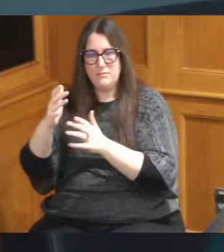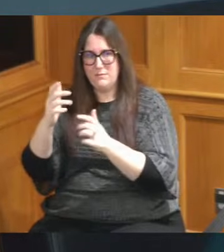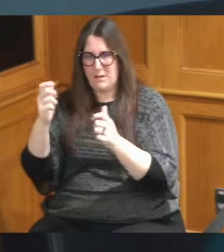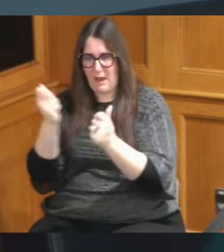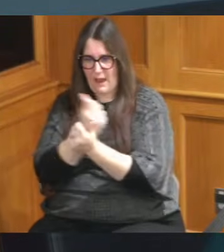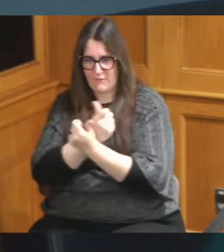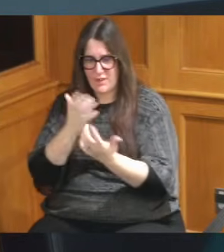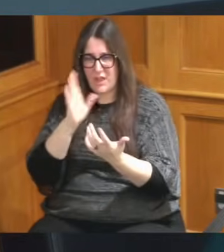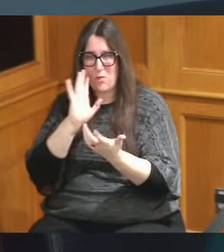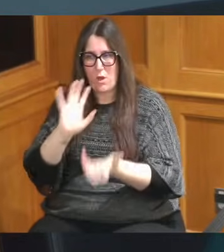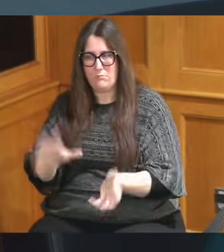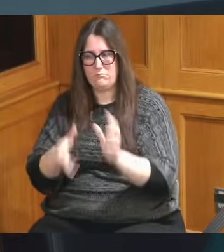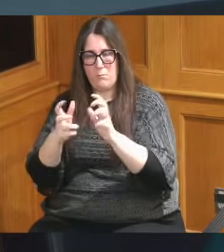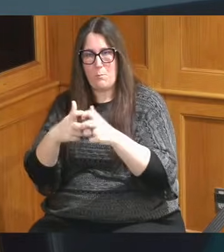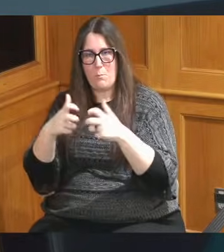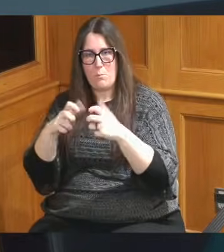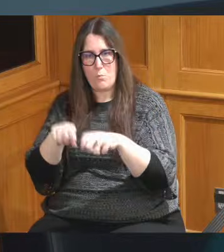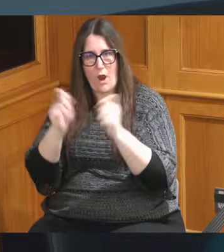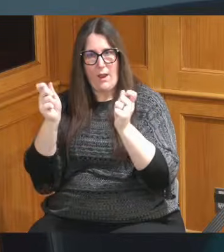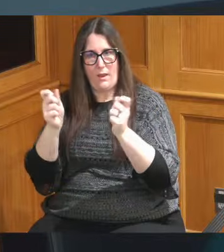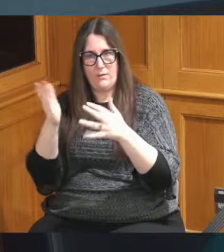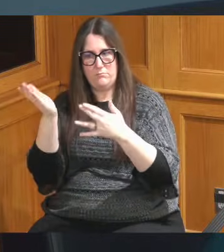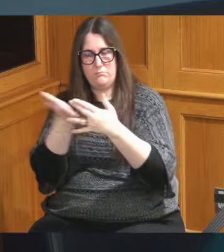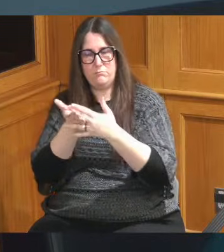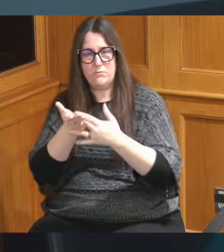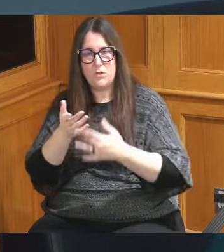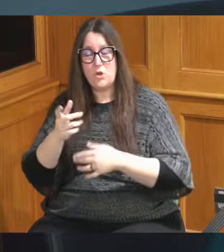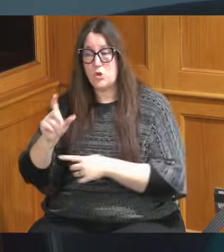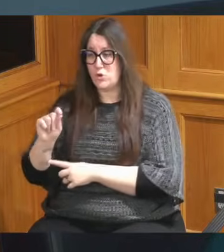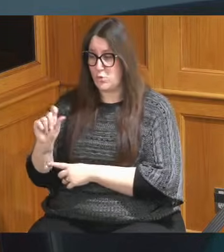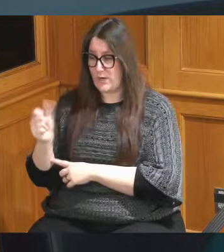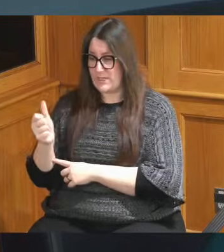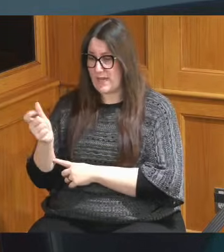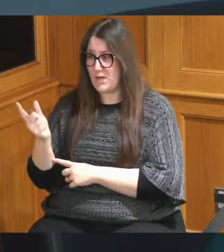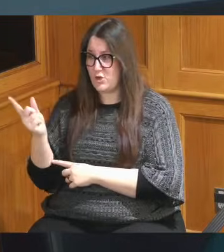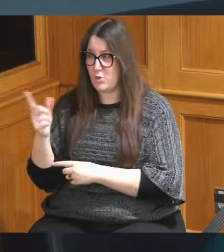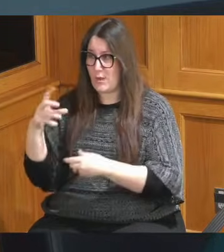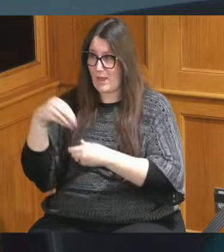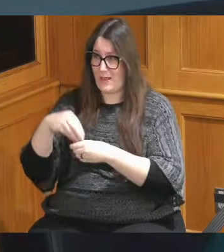we really need just like you did in 2010. You went from, I guess, in-house to outhouse. I don't even